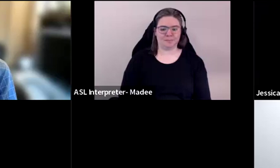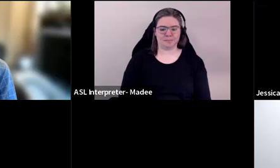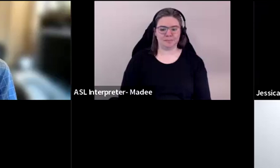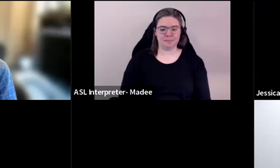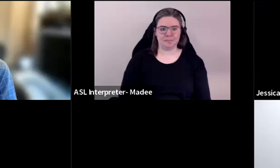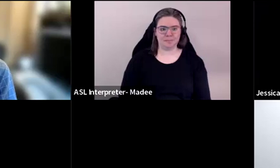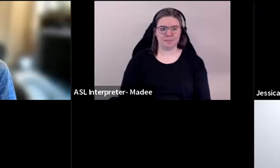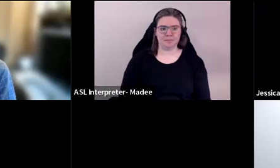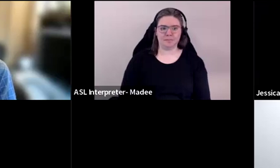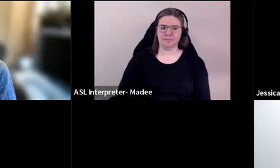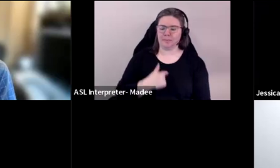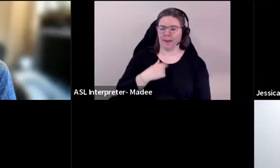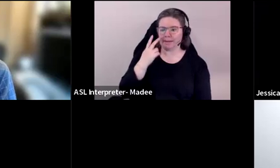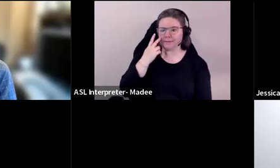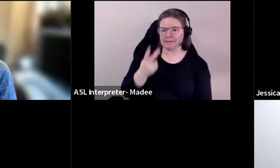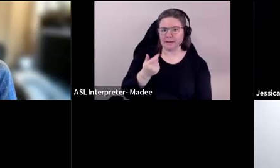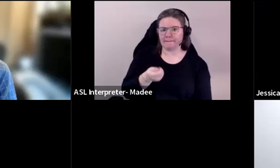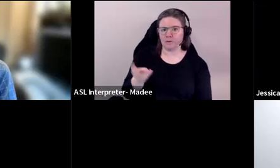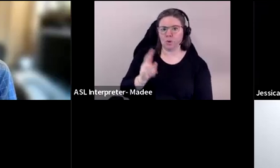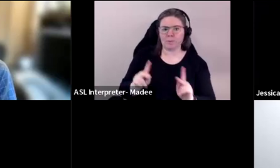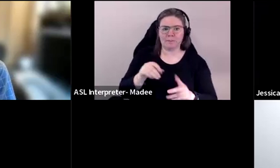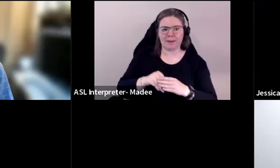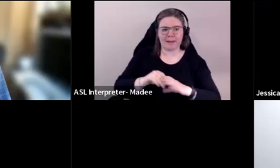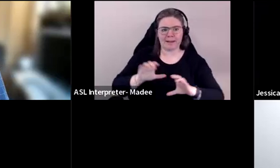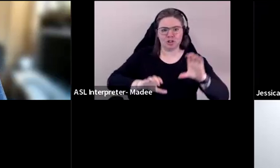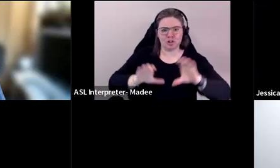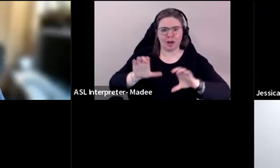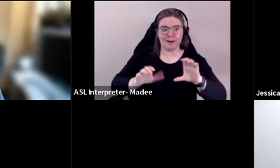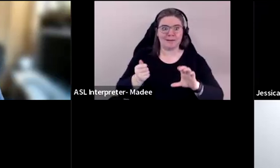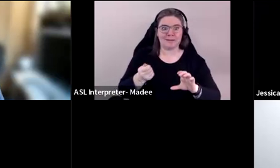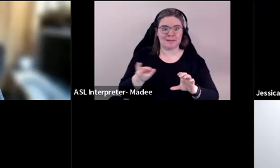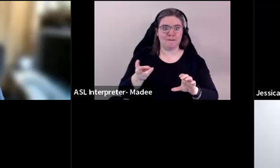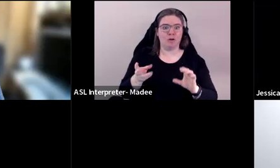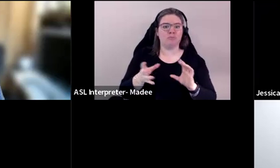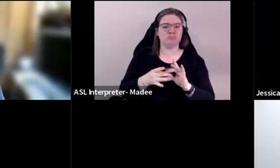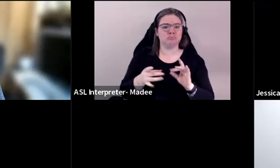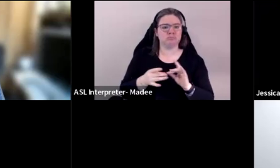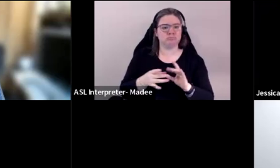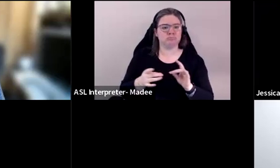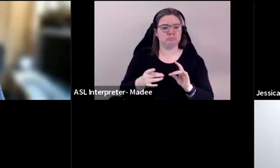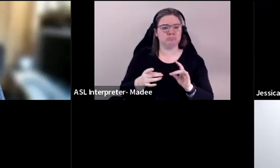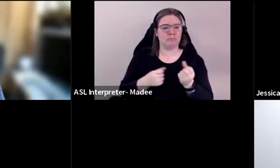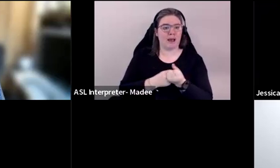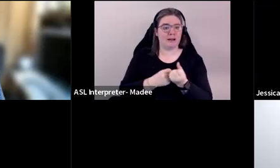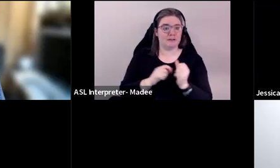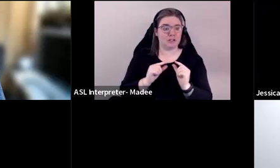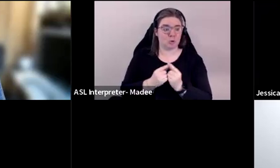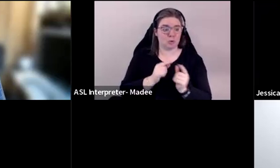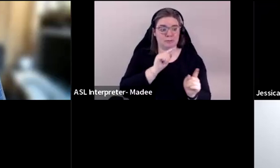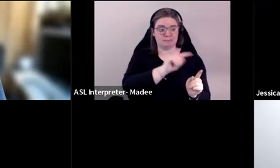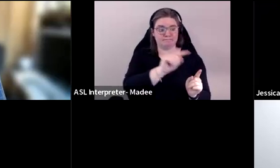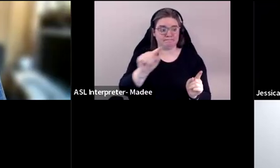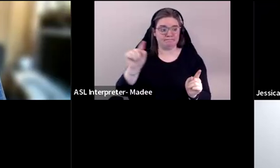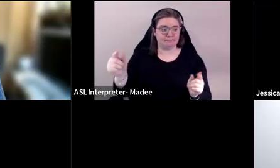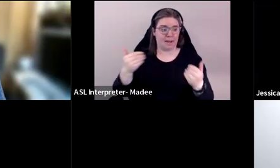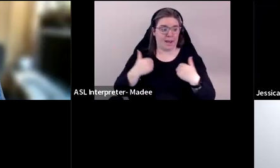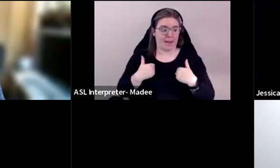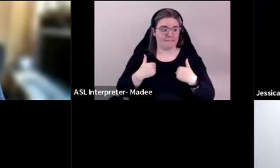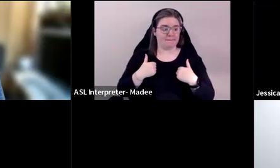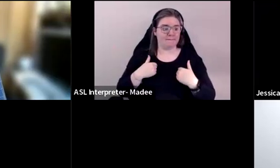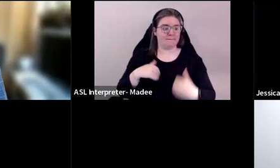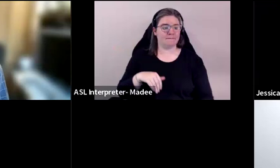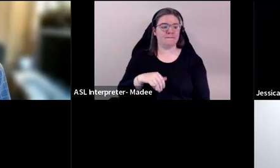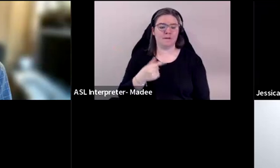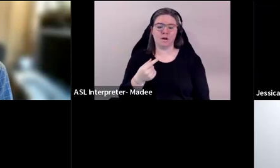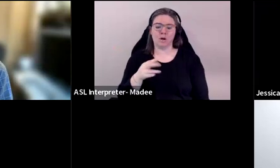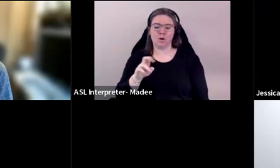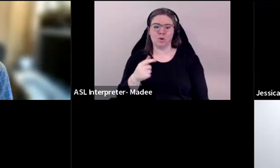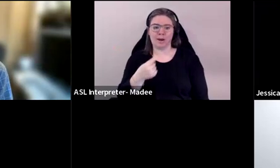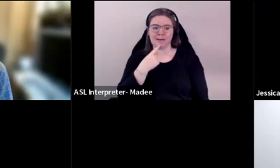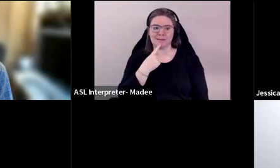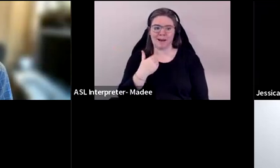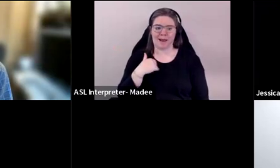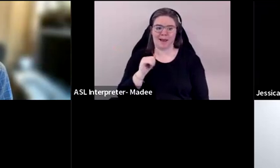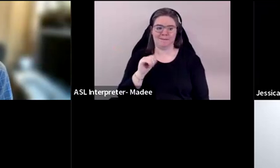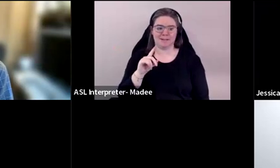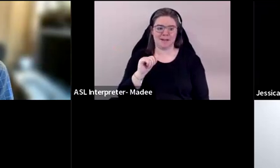Rebecca /APRIL: I'm seeing some folks in the chat. Several people are listing the advocacy groups that they have Greg listed in Oklahoma. They have adapt and the progressive independence.